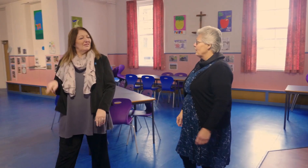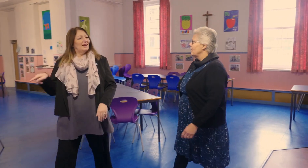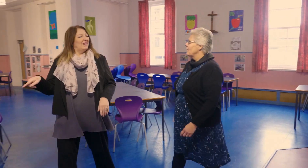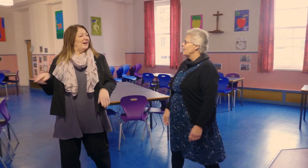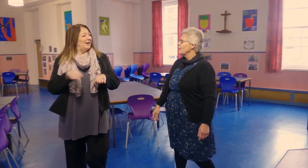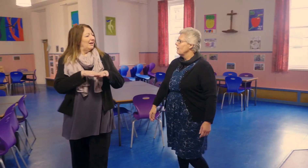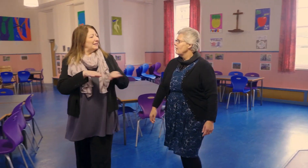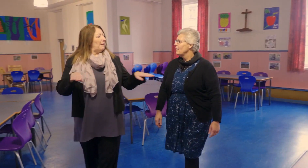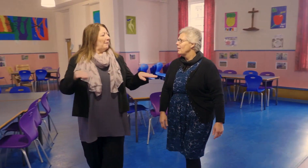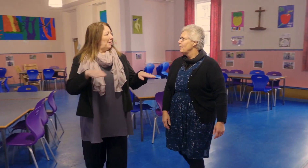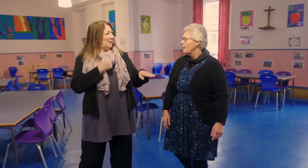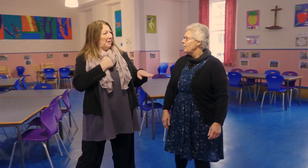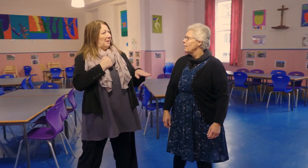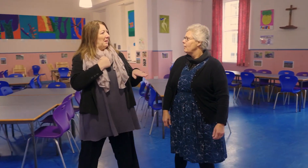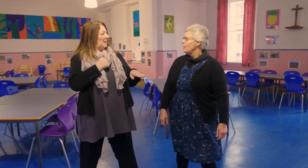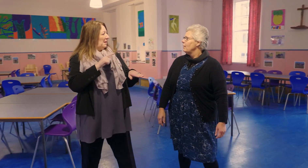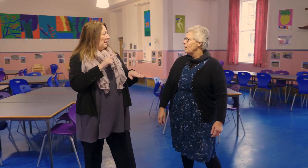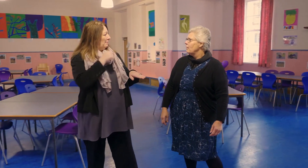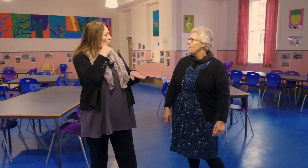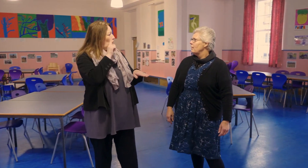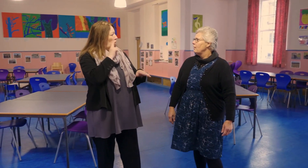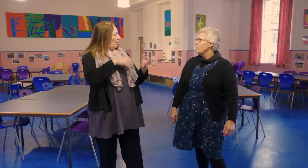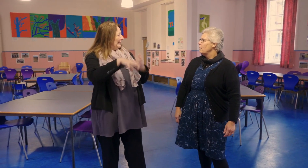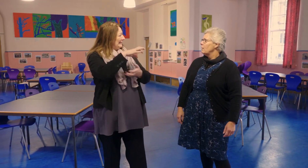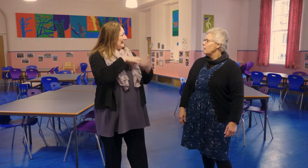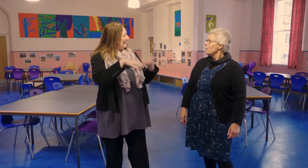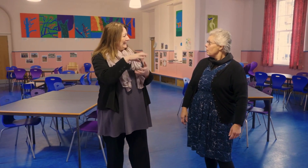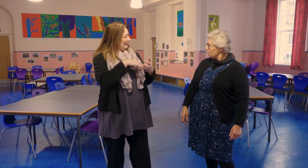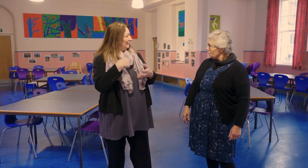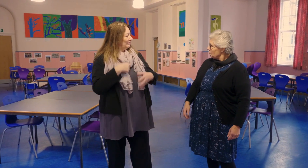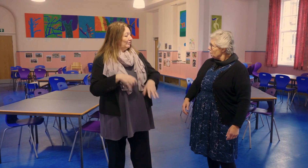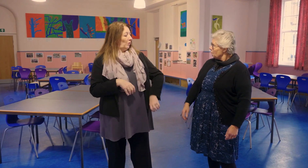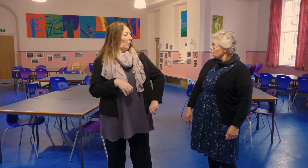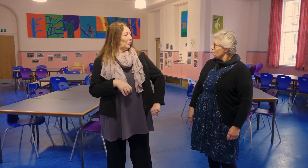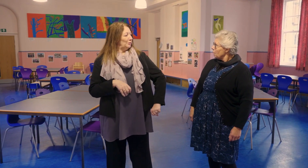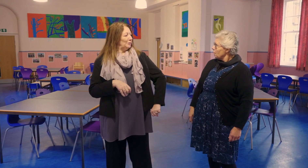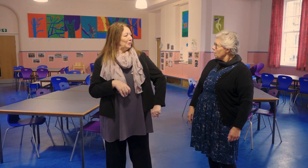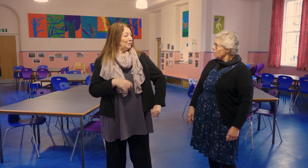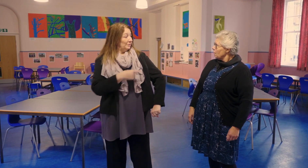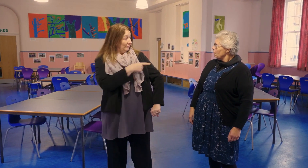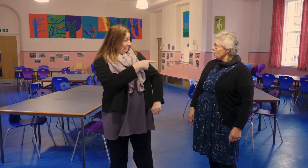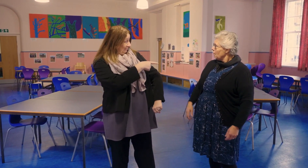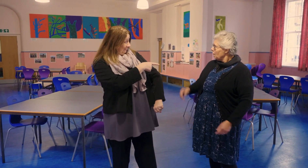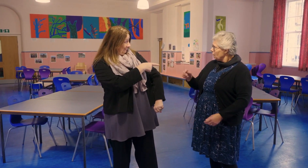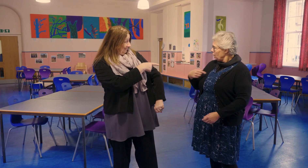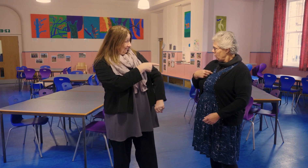In my day, the tables were mixed, boys and girls. We used to secretly hold one another's hands under the table. Didn't you?